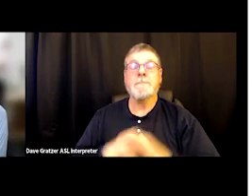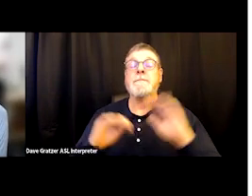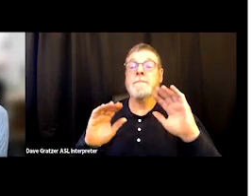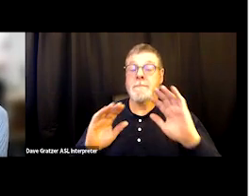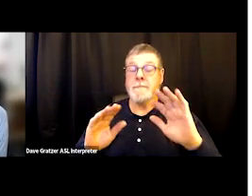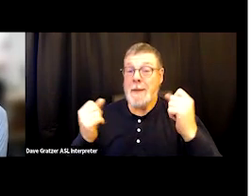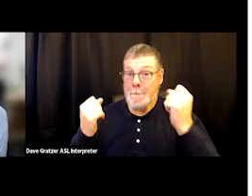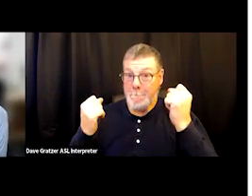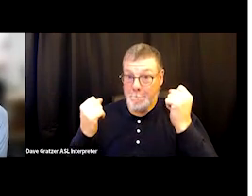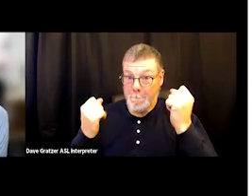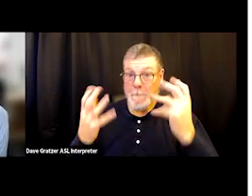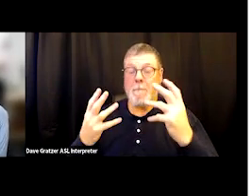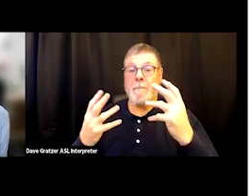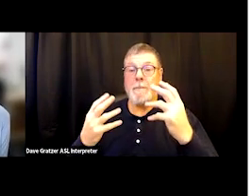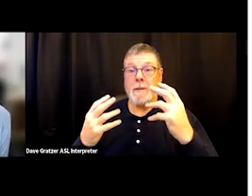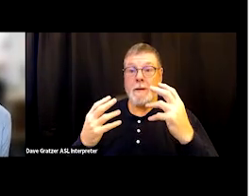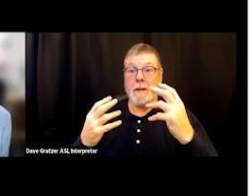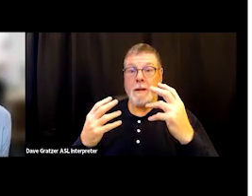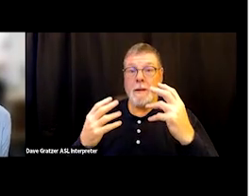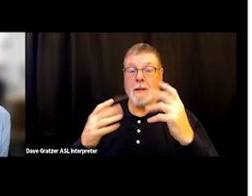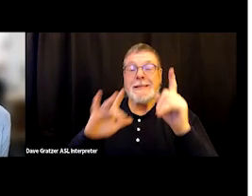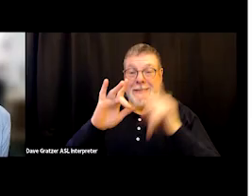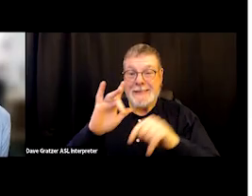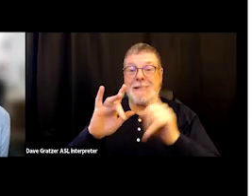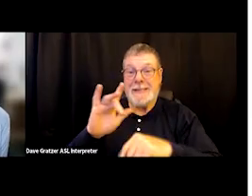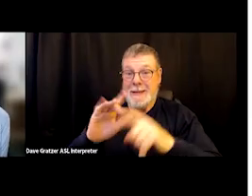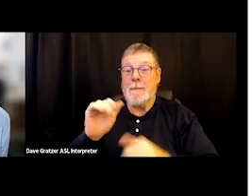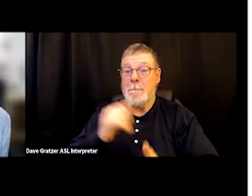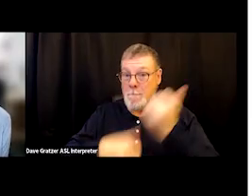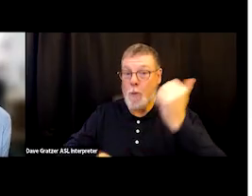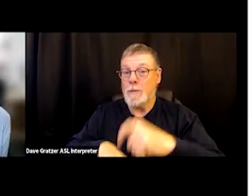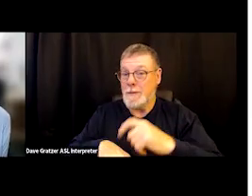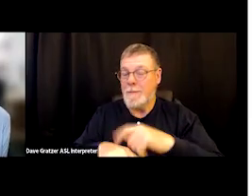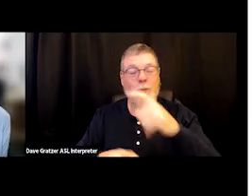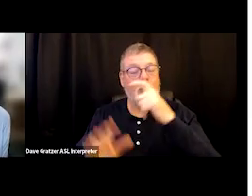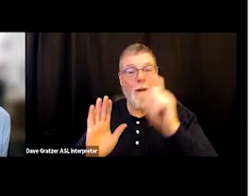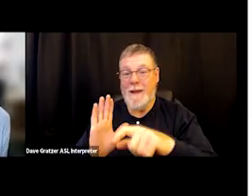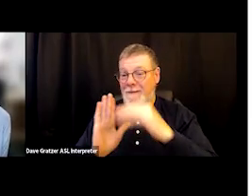will be skipped a lot of the times, and you won't need to fill out the information,